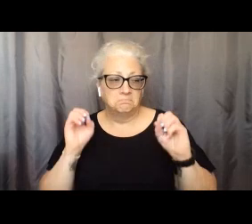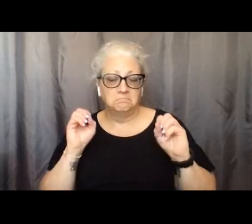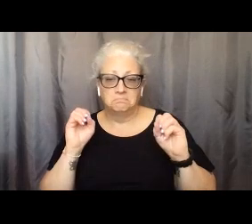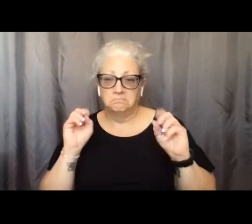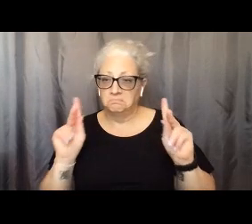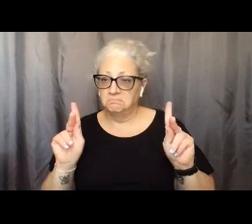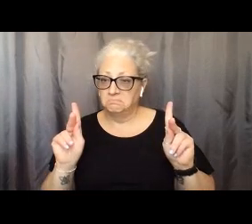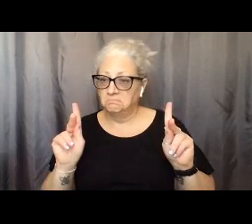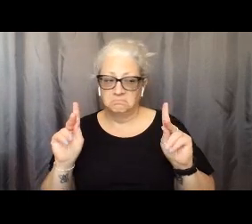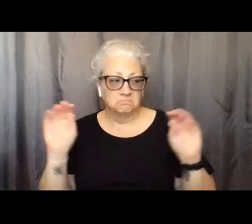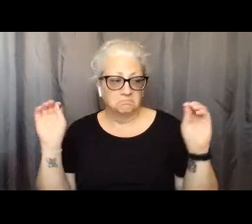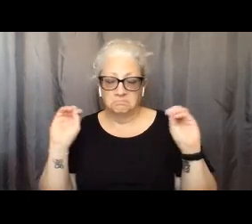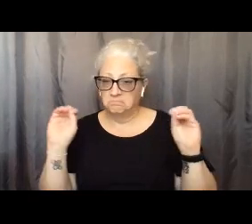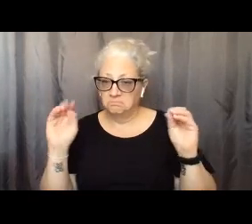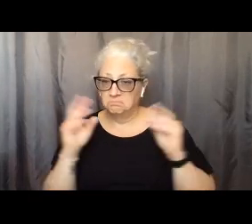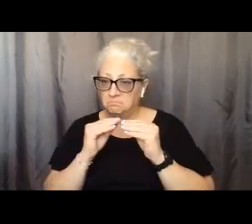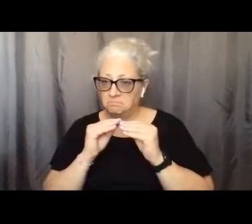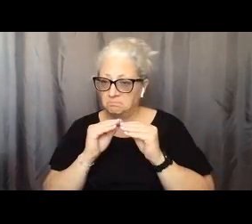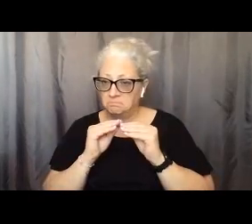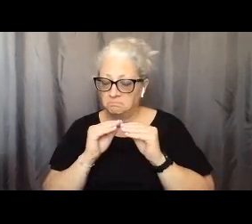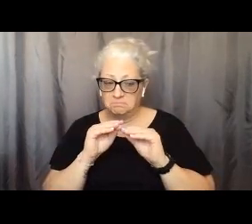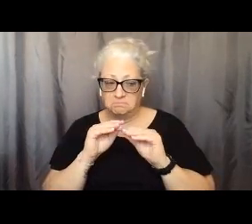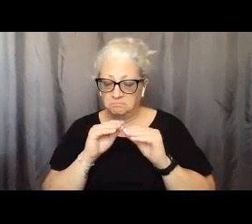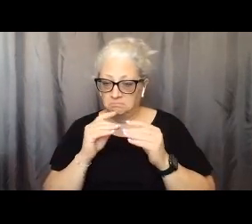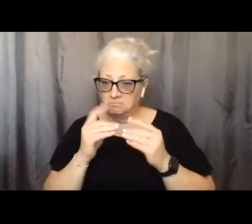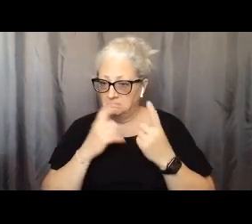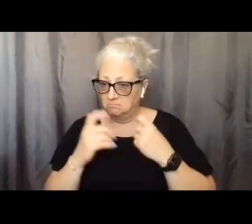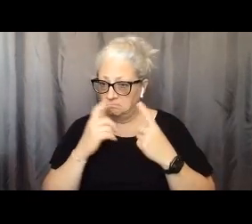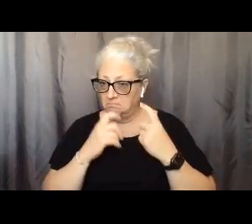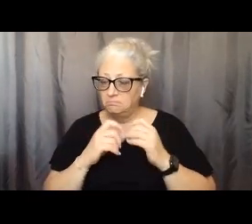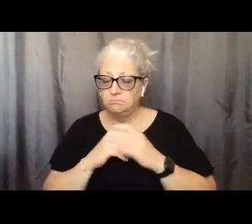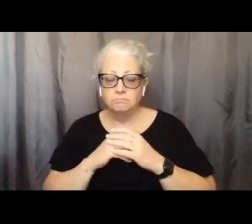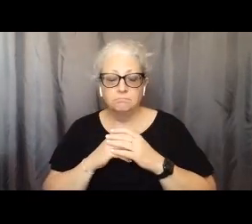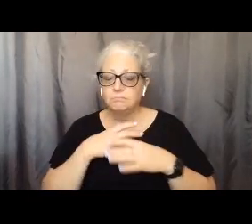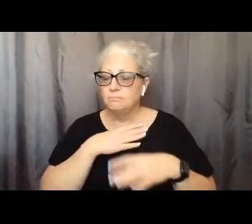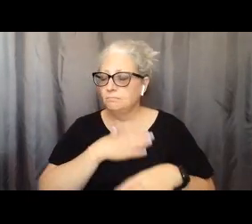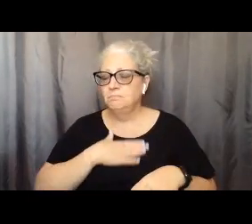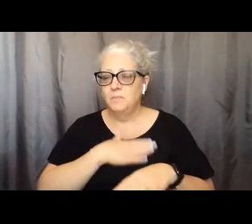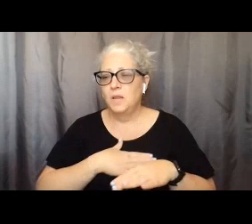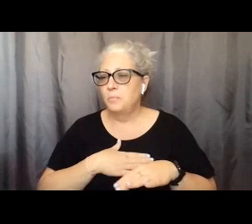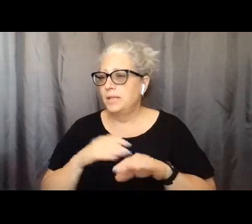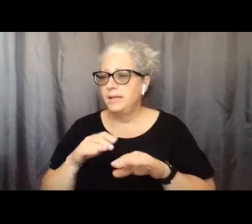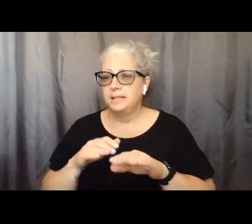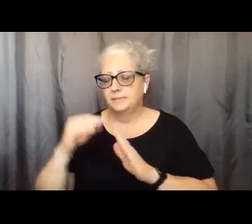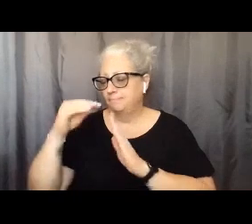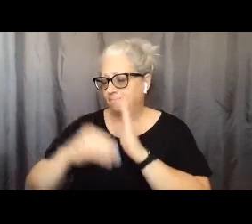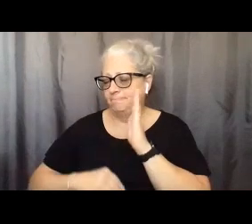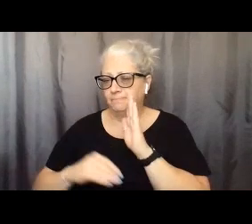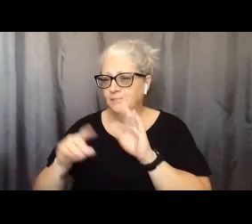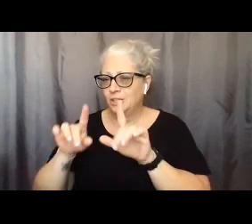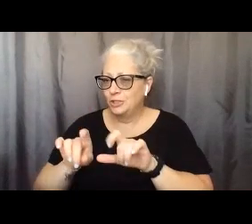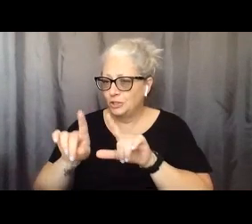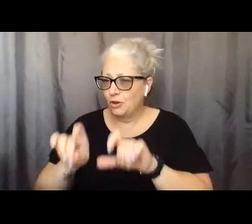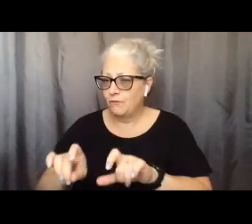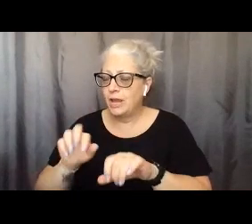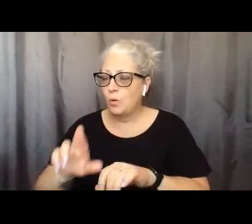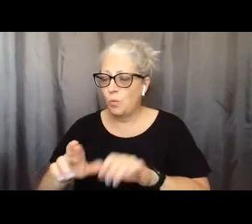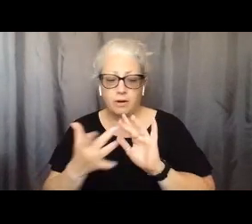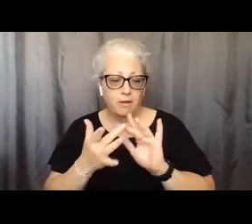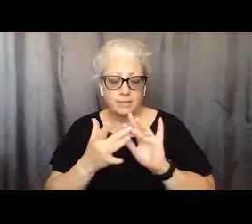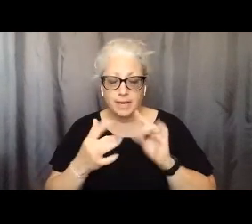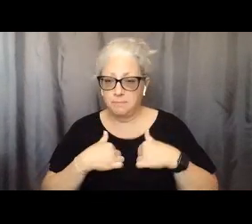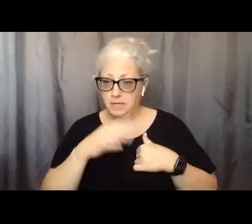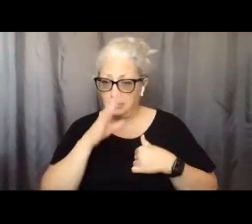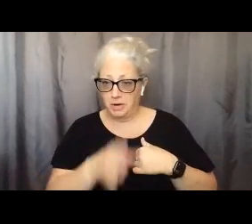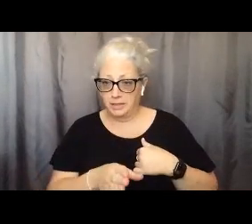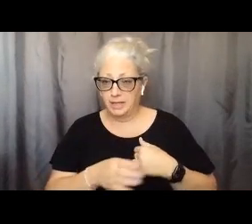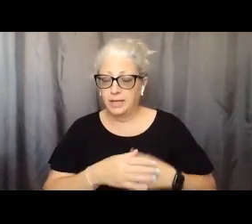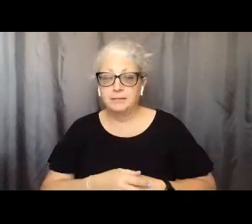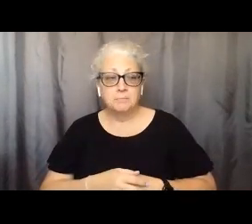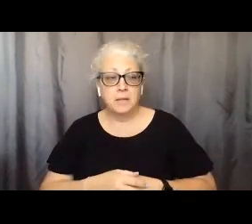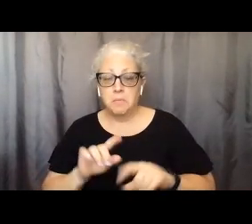again, feel free to fill out a survey or contact me directly, but I think that the meeting is done.